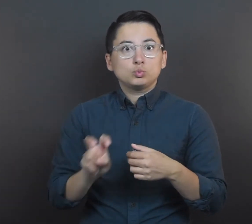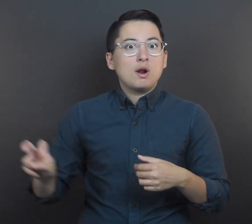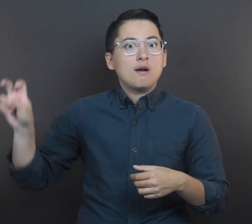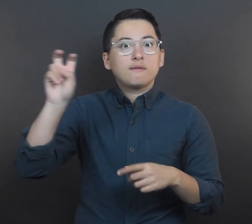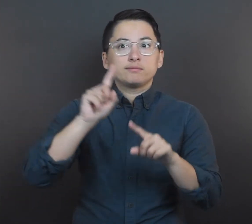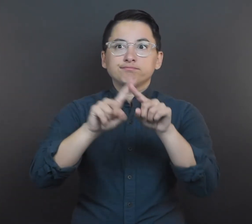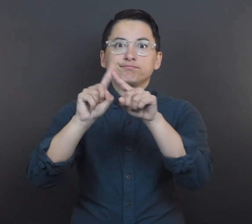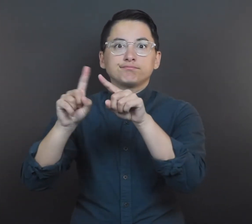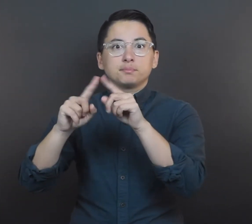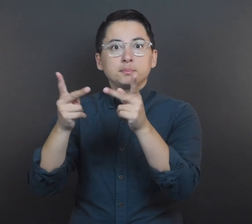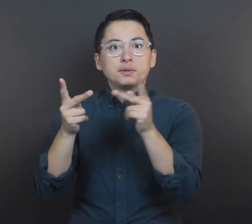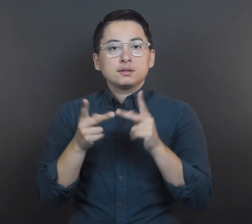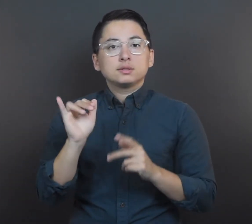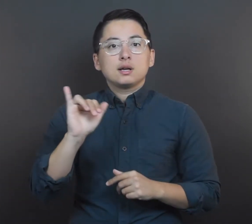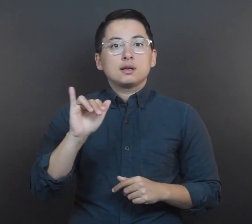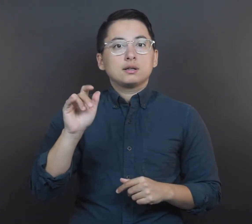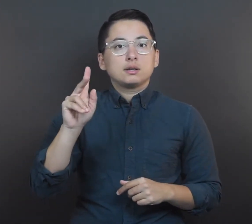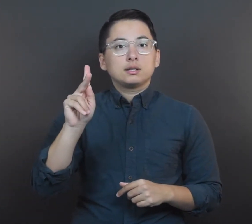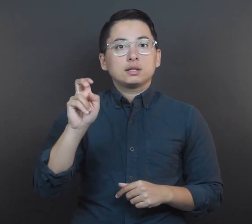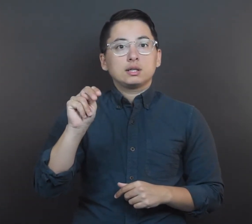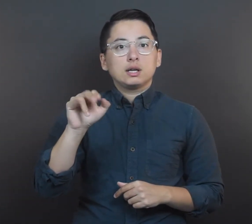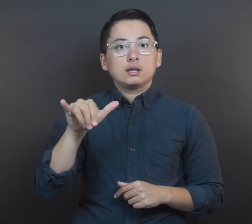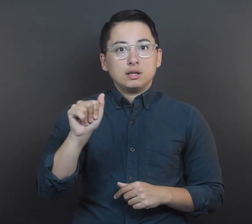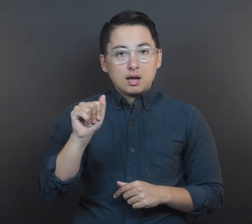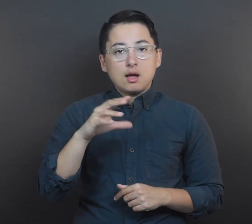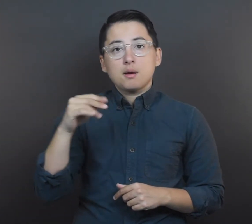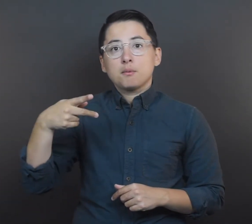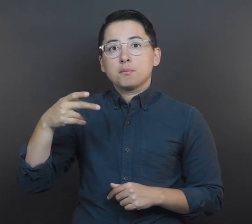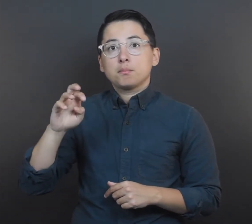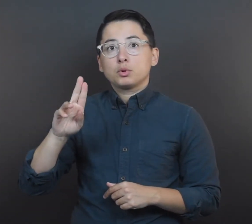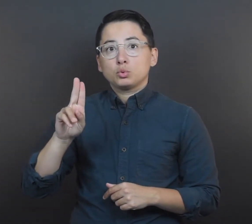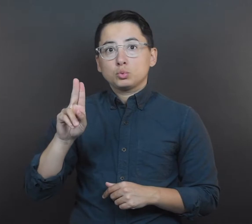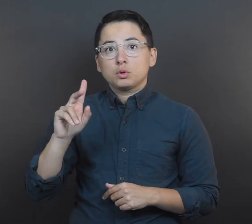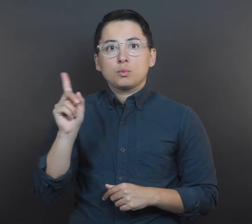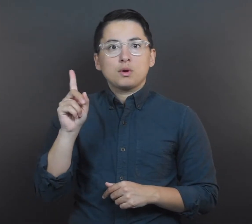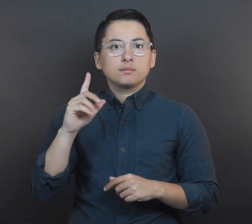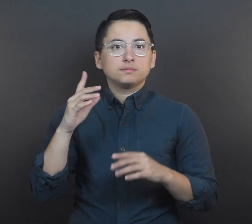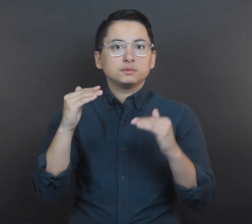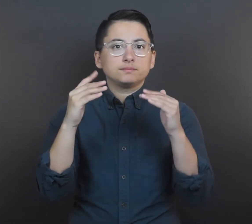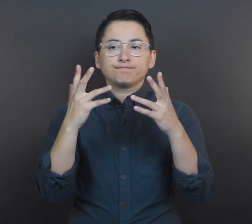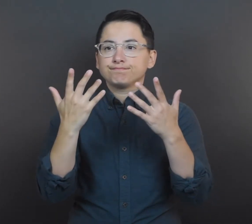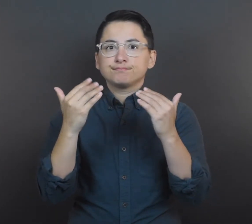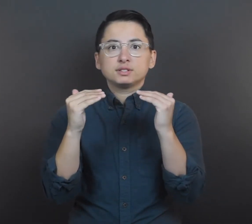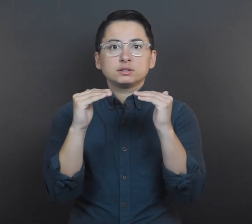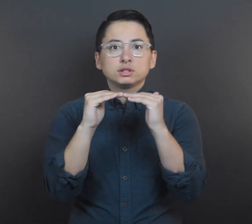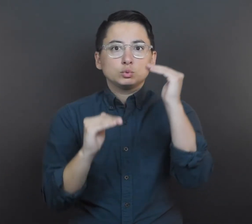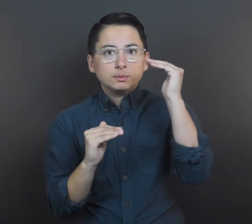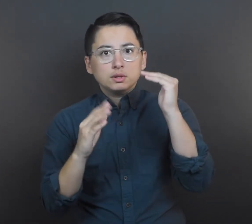As a student, she traveled to places like Kenya and Peru, where issues of inequality